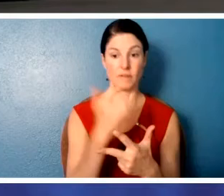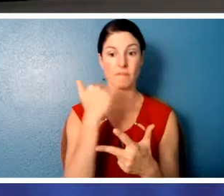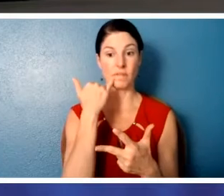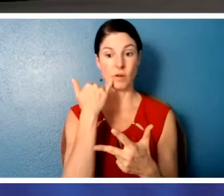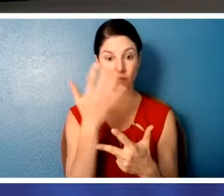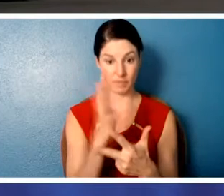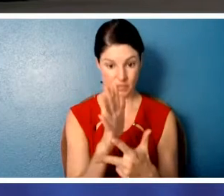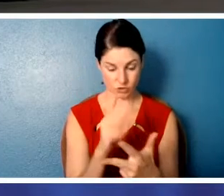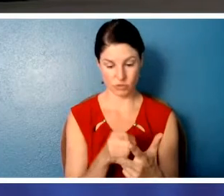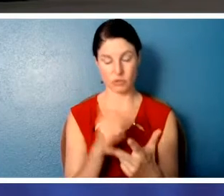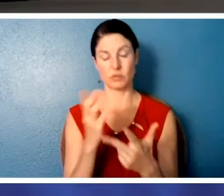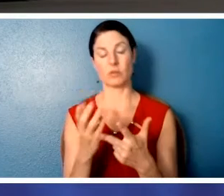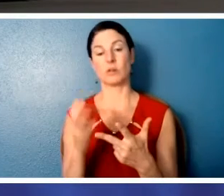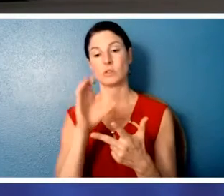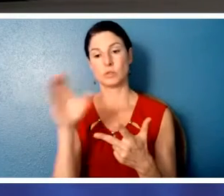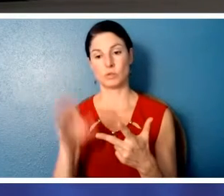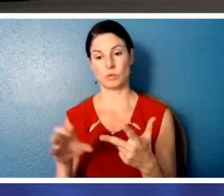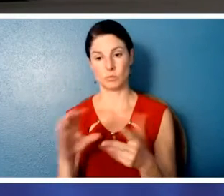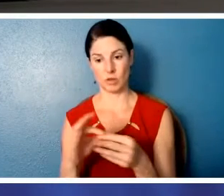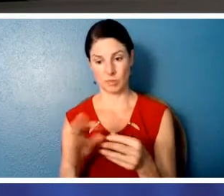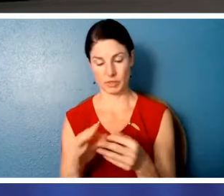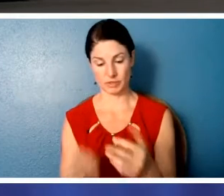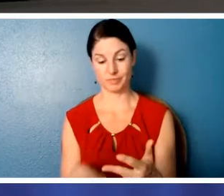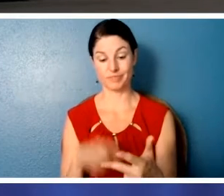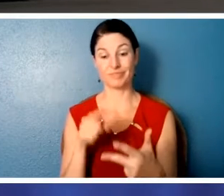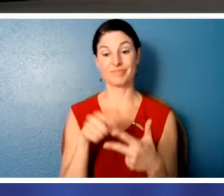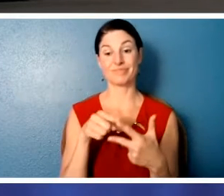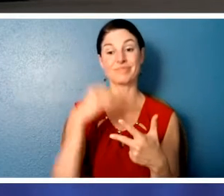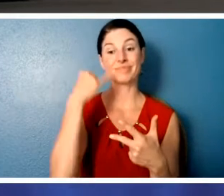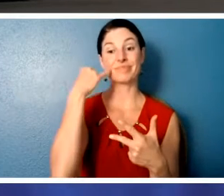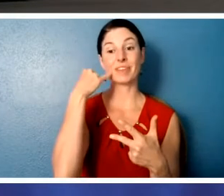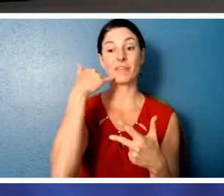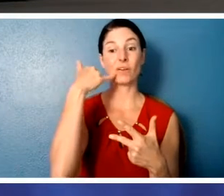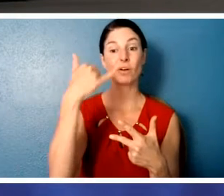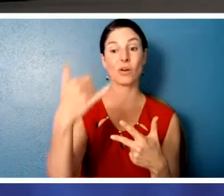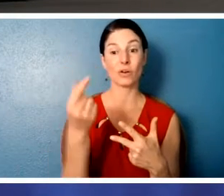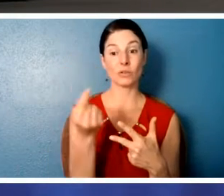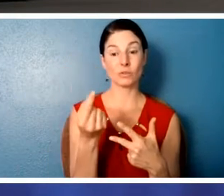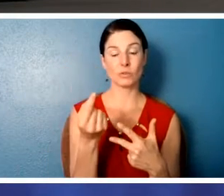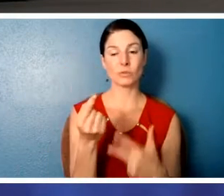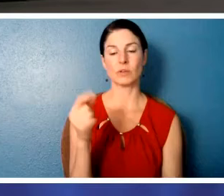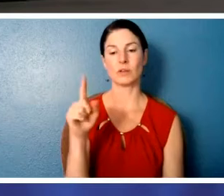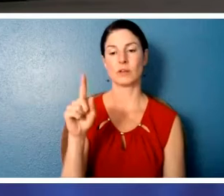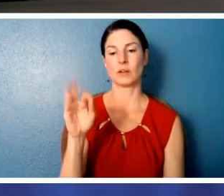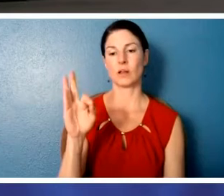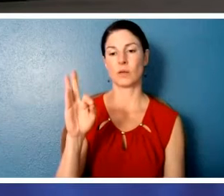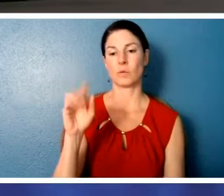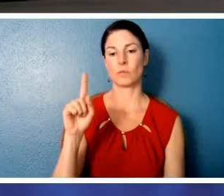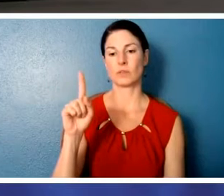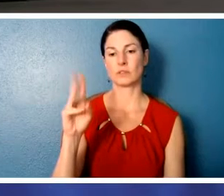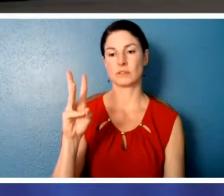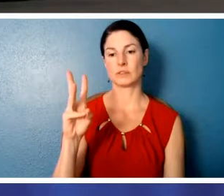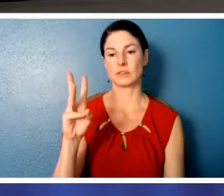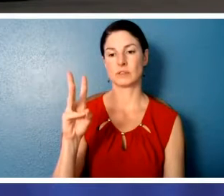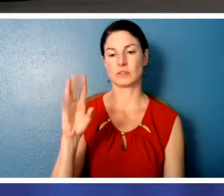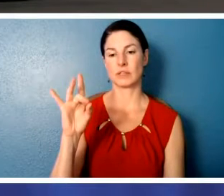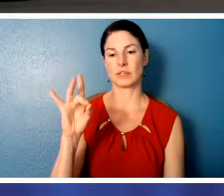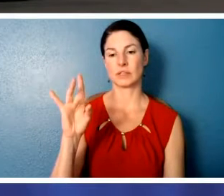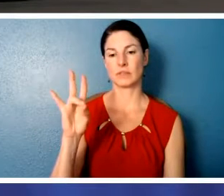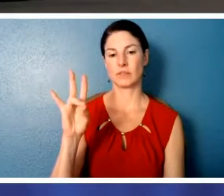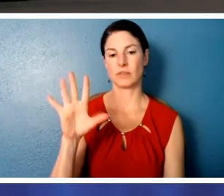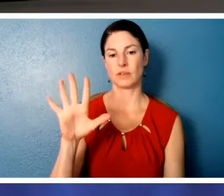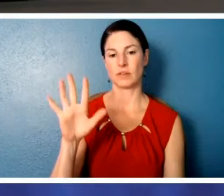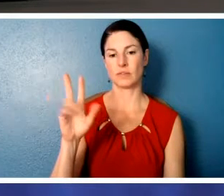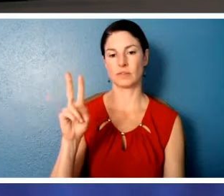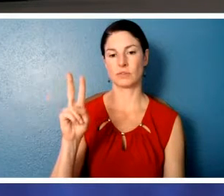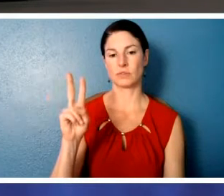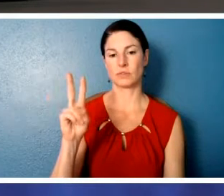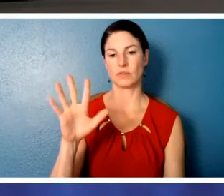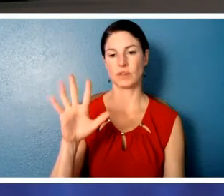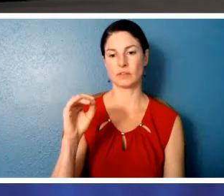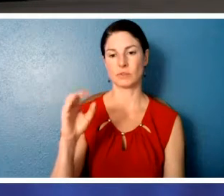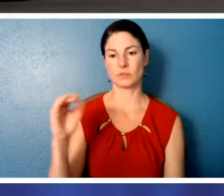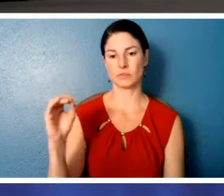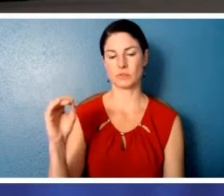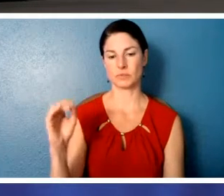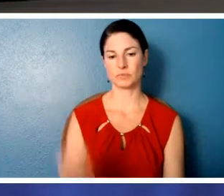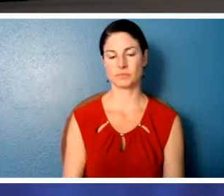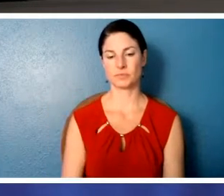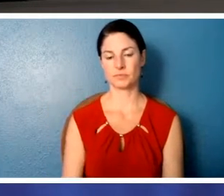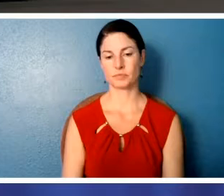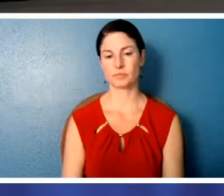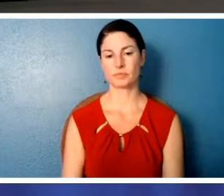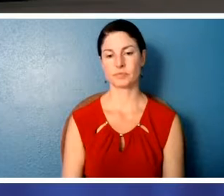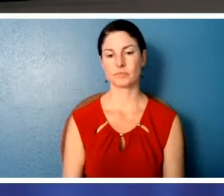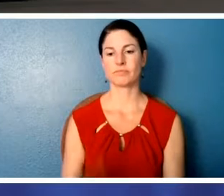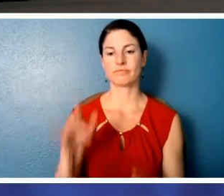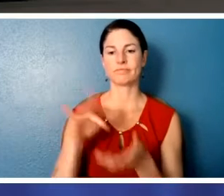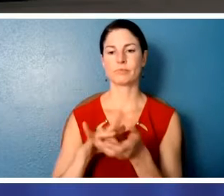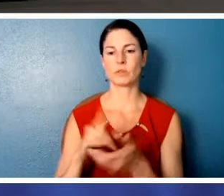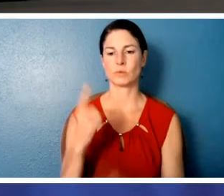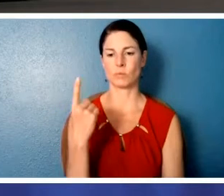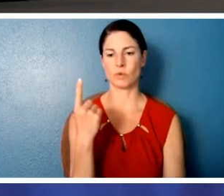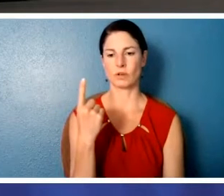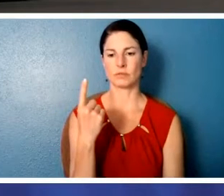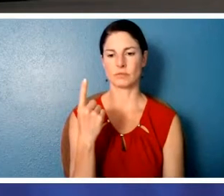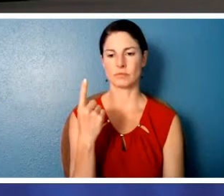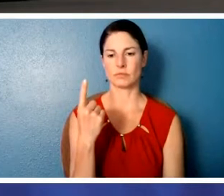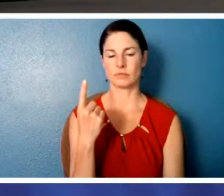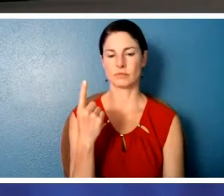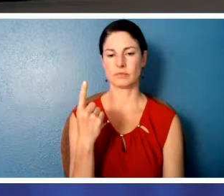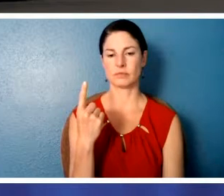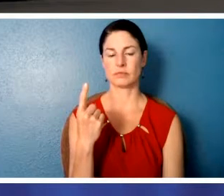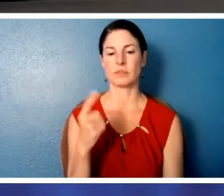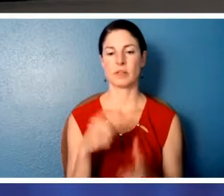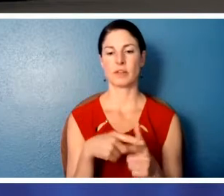To make a public comment by phone during tonight's presentation, please dial 916-875-2500 and choose option number one then follow the prompts to be placed in the queue.